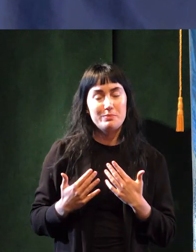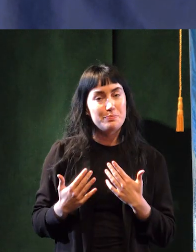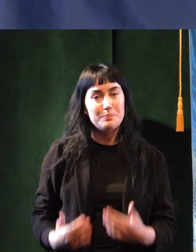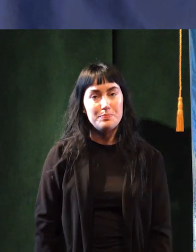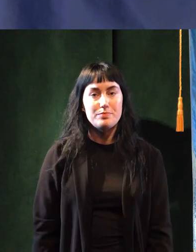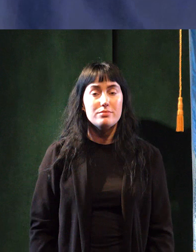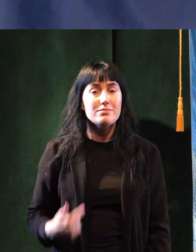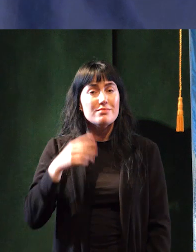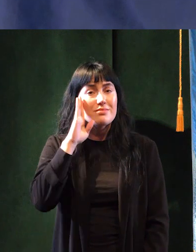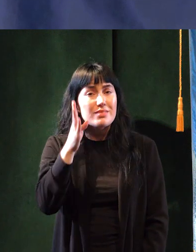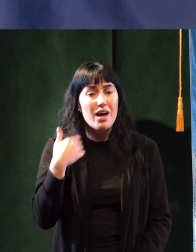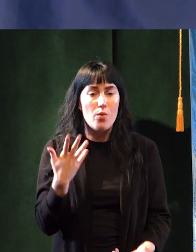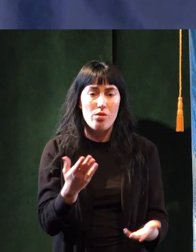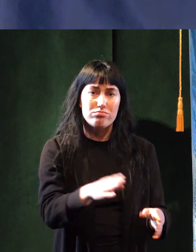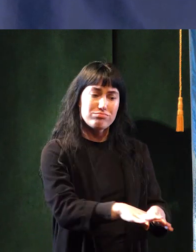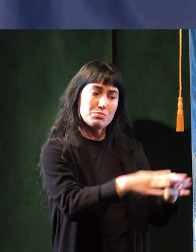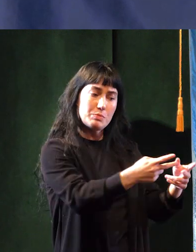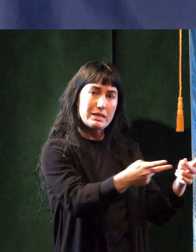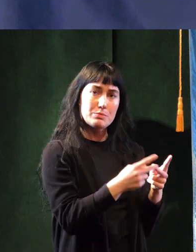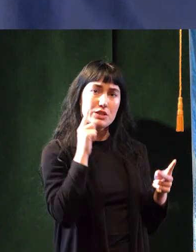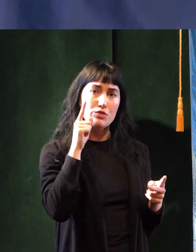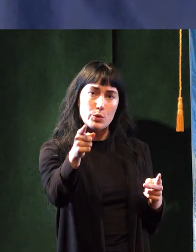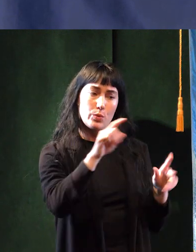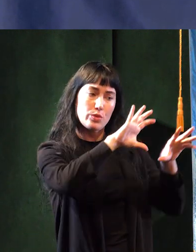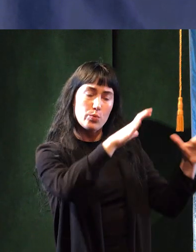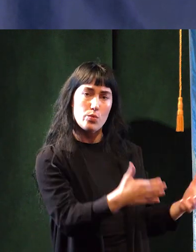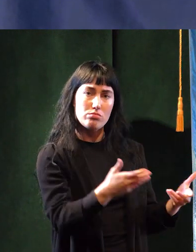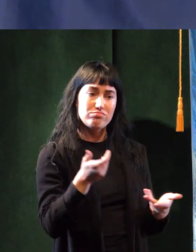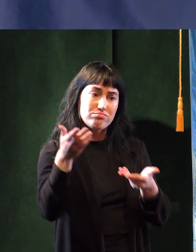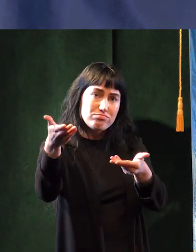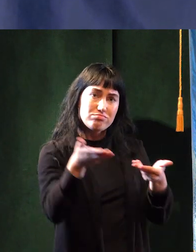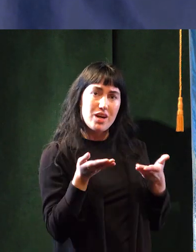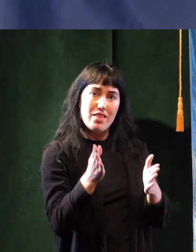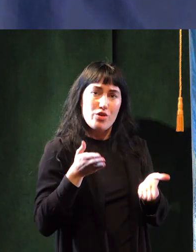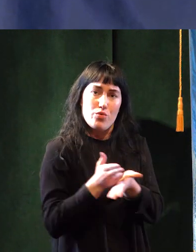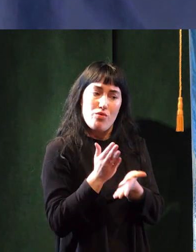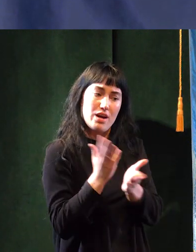will hold open a space for you in the world and allow your right to fill it